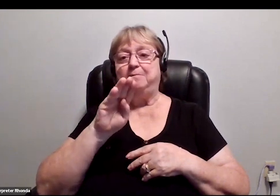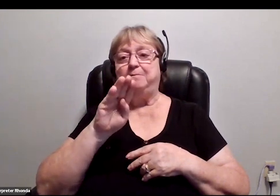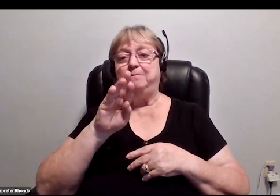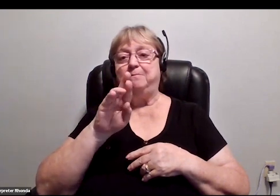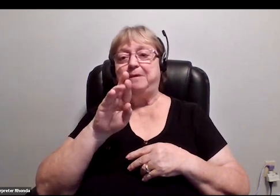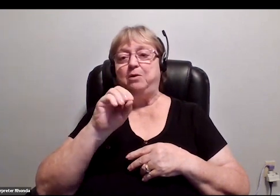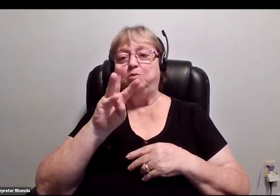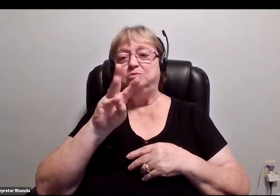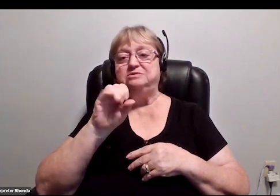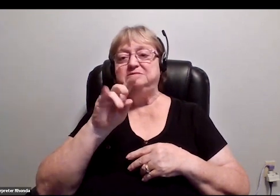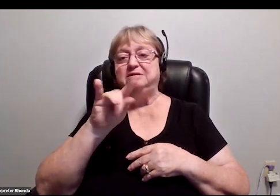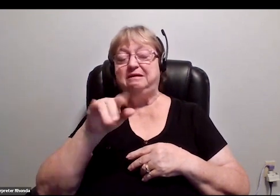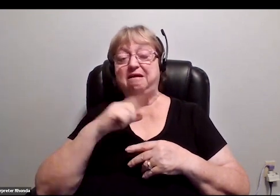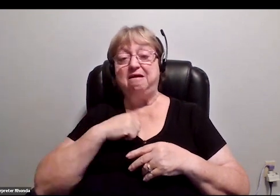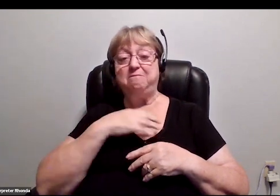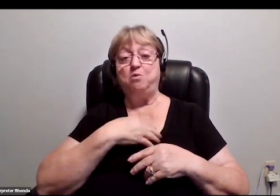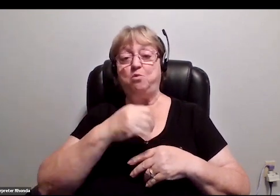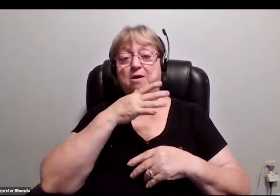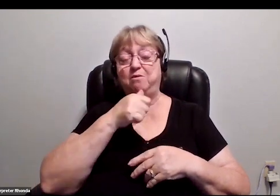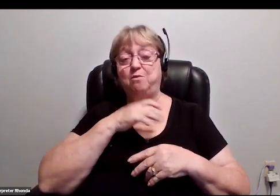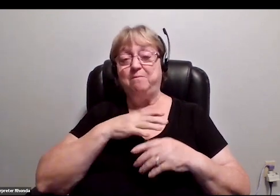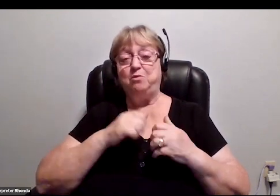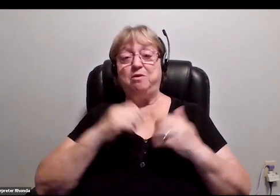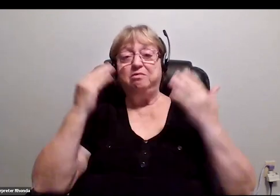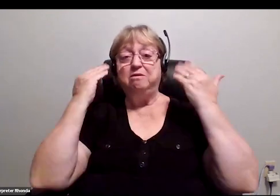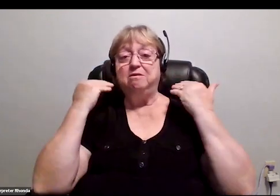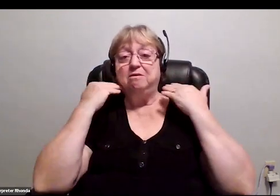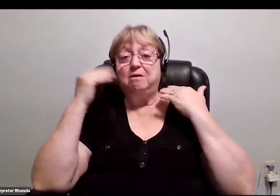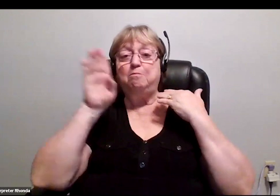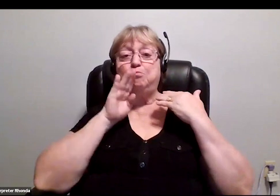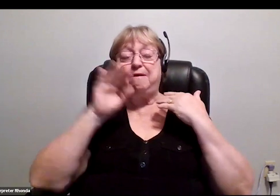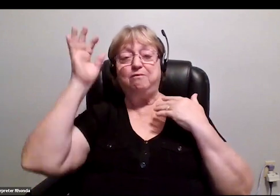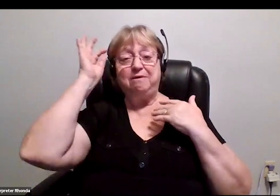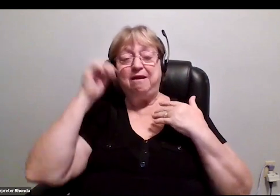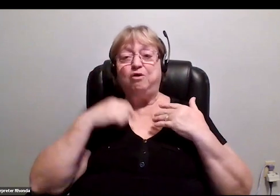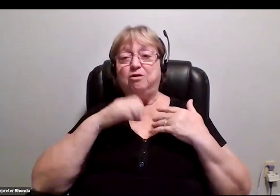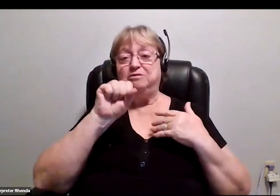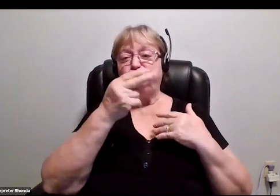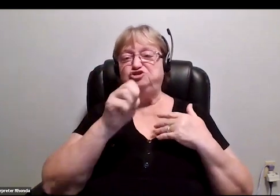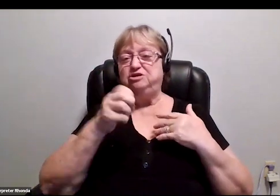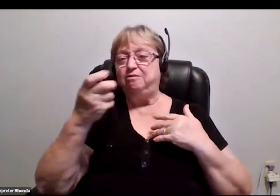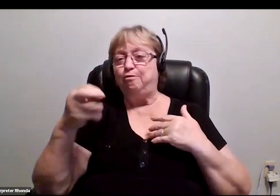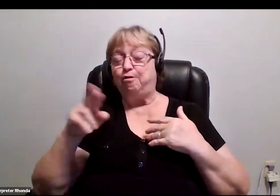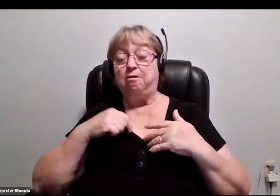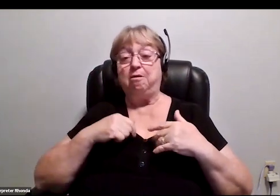with shoulder-length brown hair. My name is Emril Bennett. I'm a young woman with--